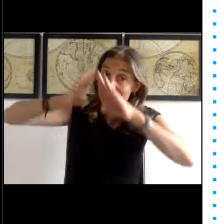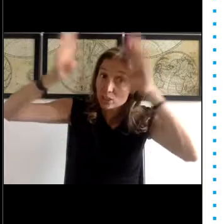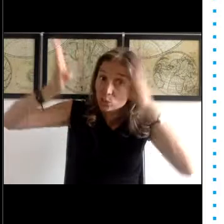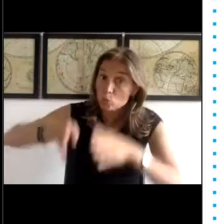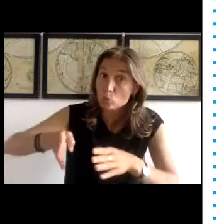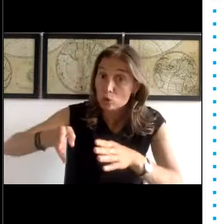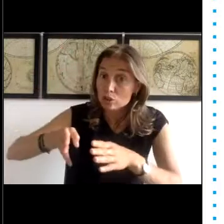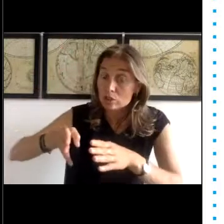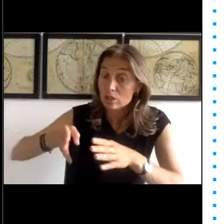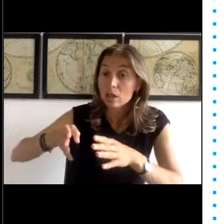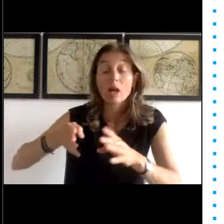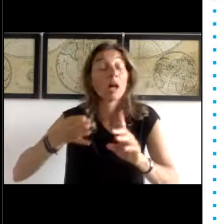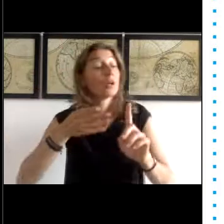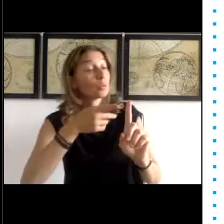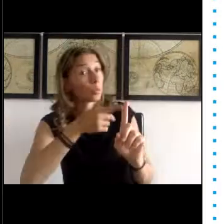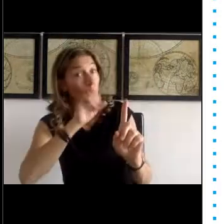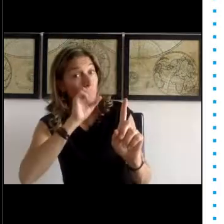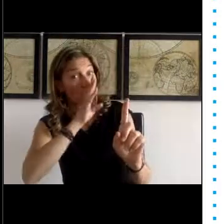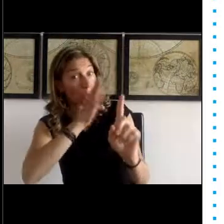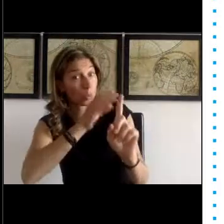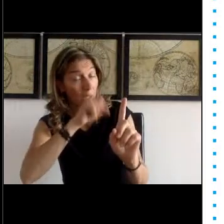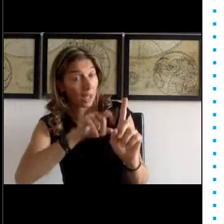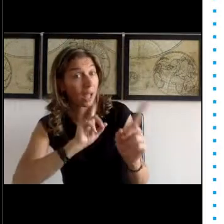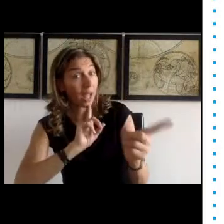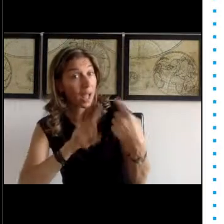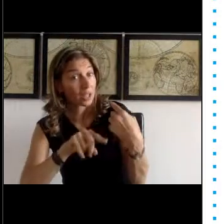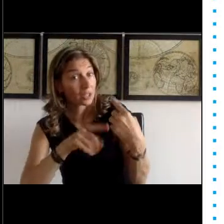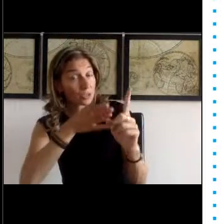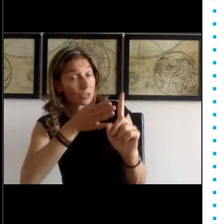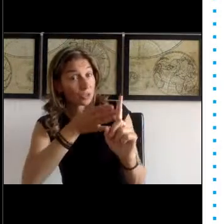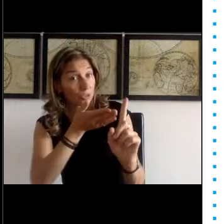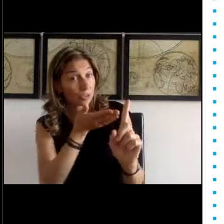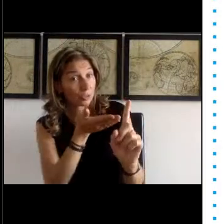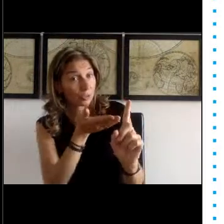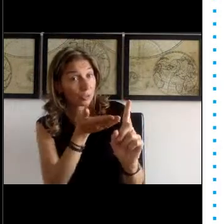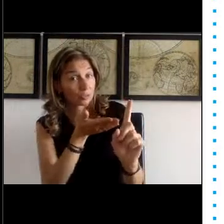It says: I am worried when I read a more digital Erasmus.